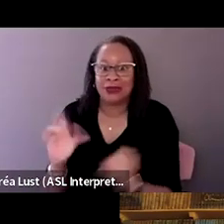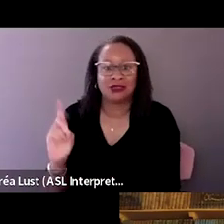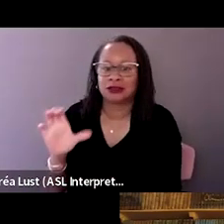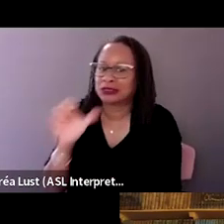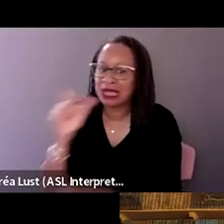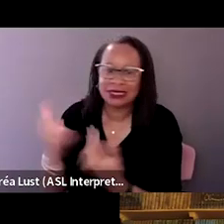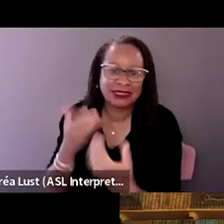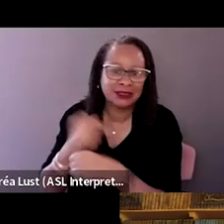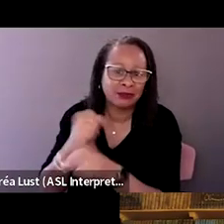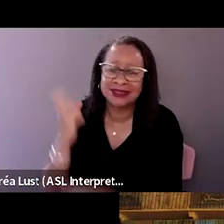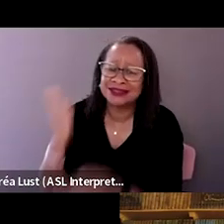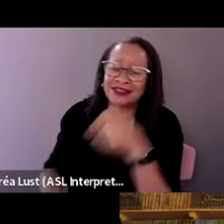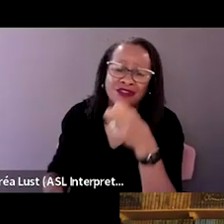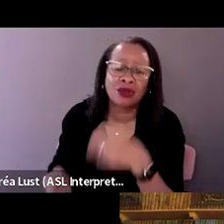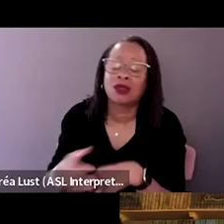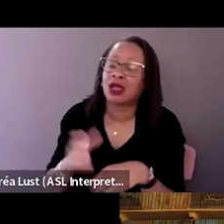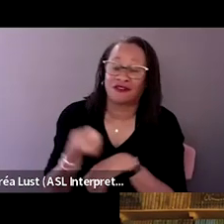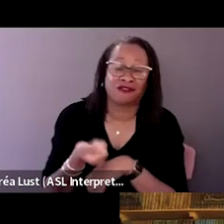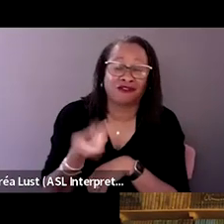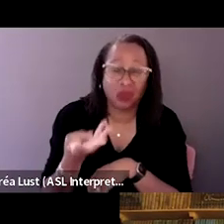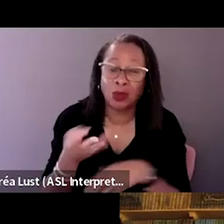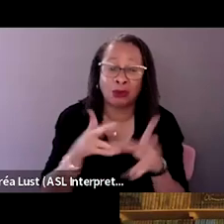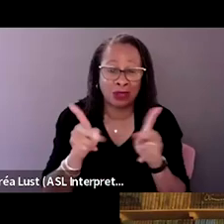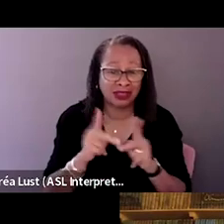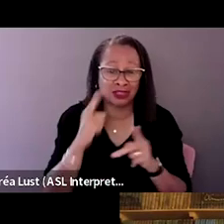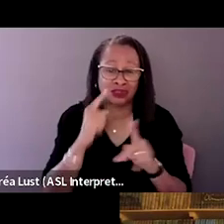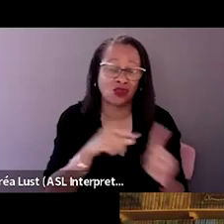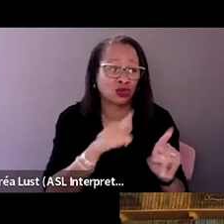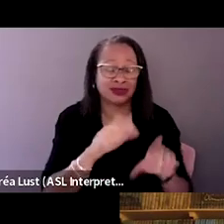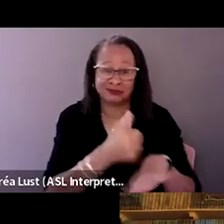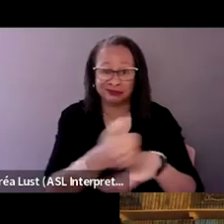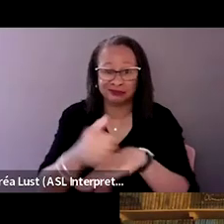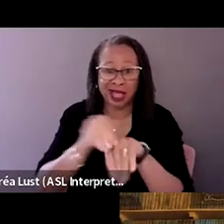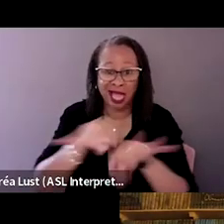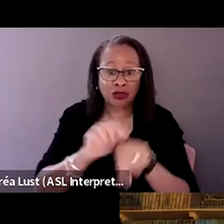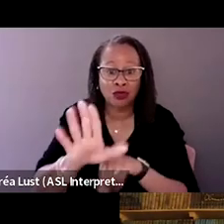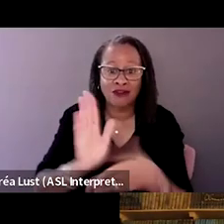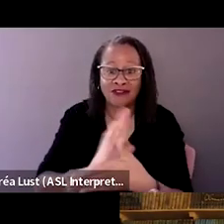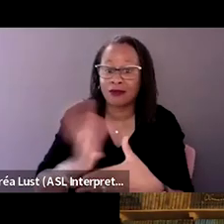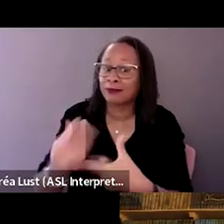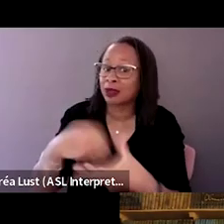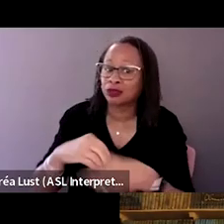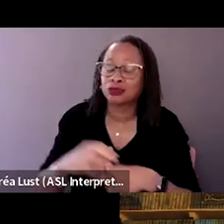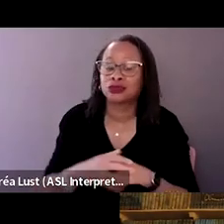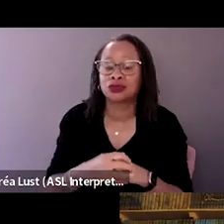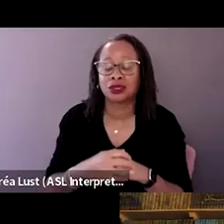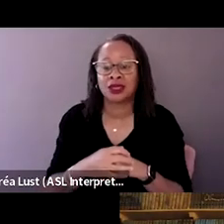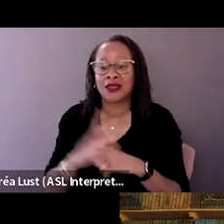There are very few outlets for your film and that includes television slots